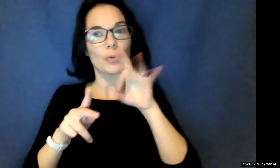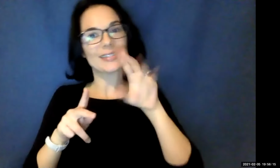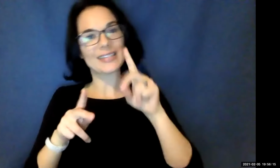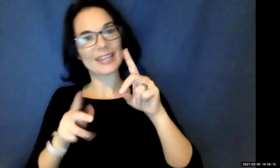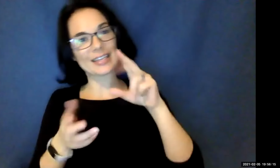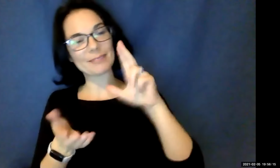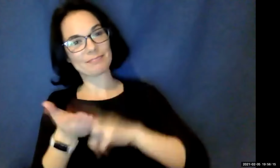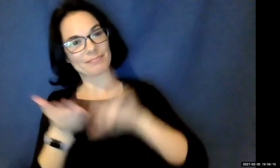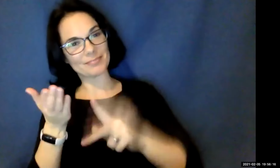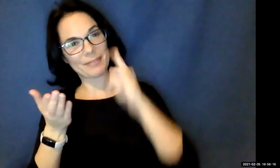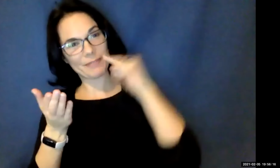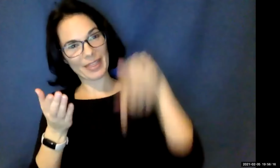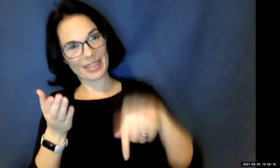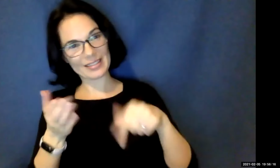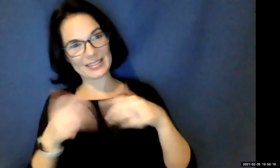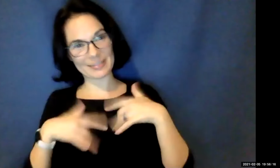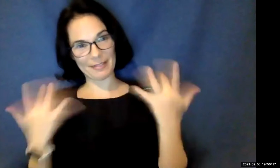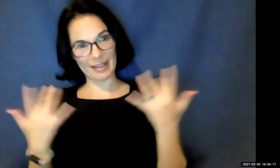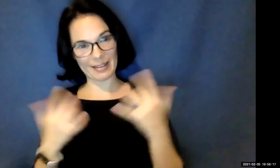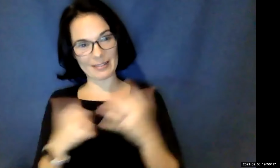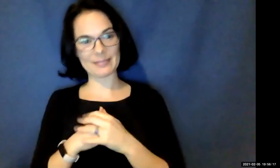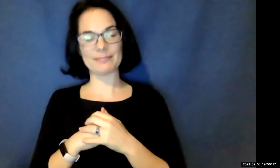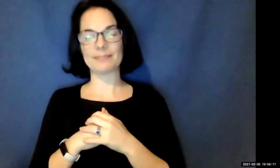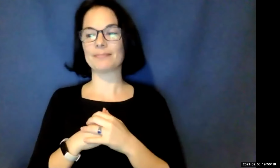for our event tonight.